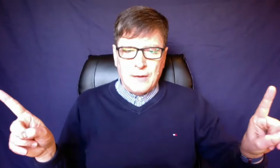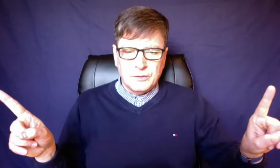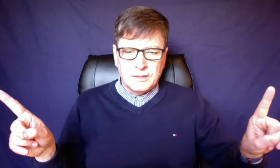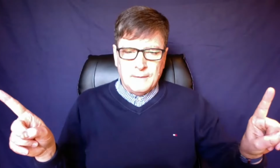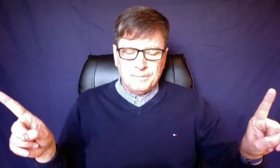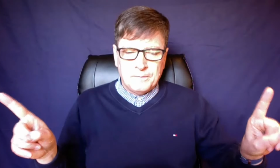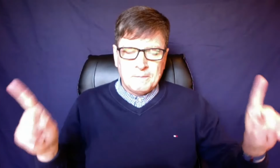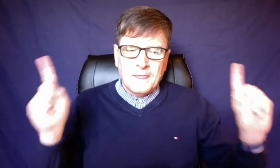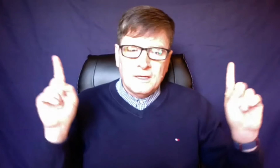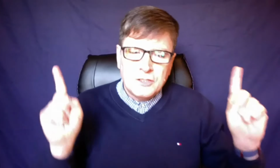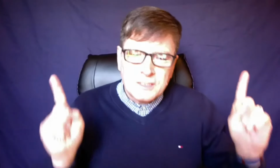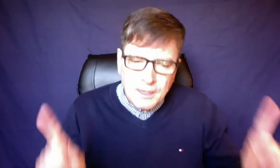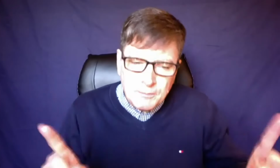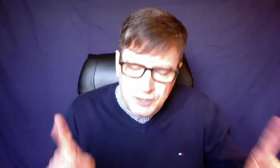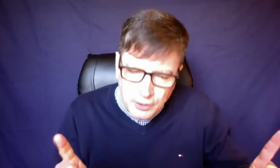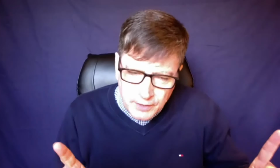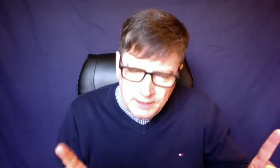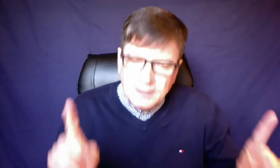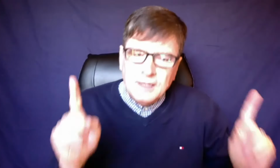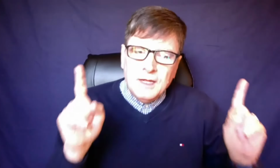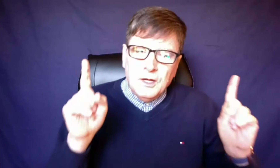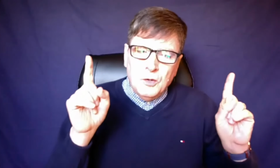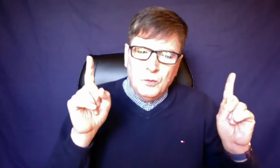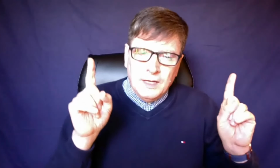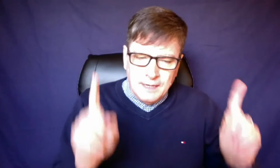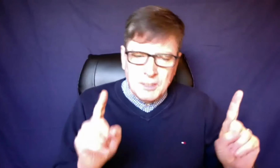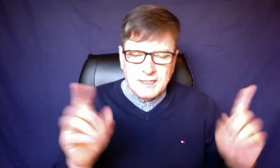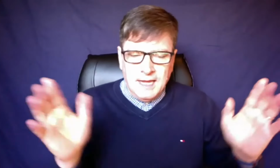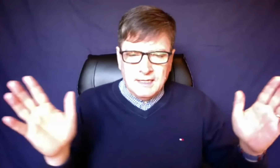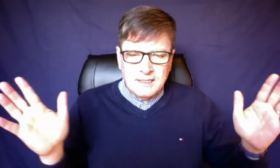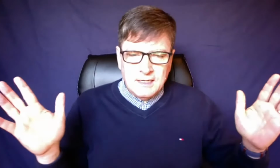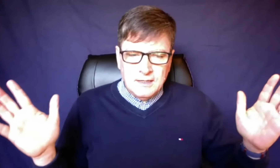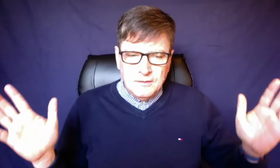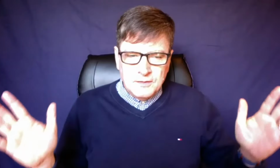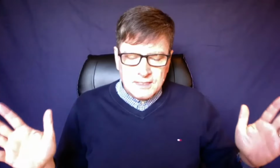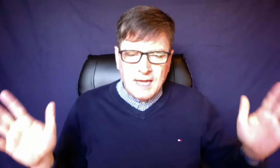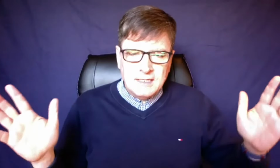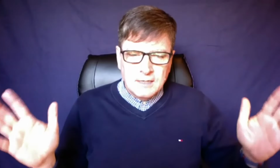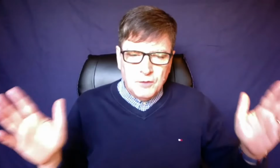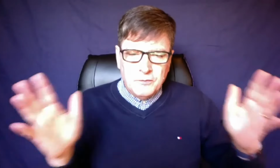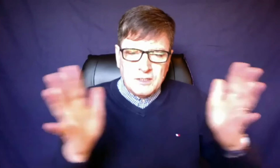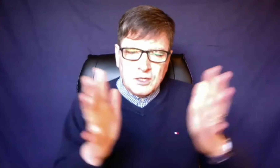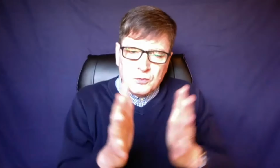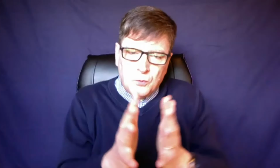of the sign different. So it starts at midline and then goes out.